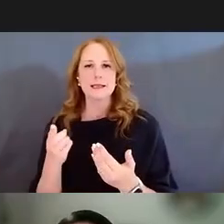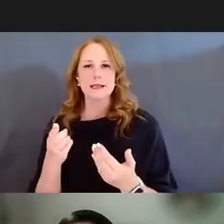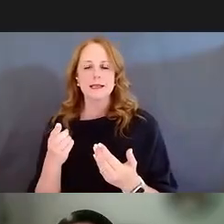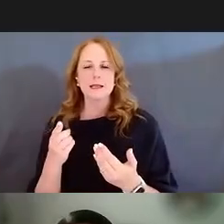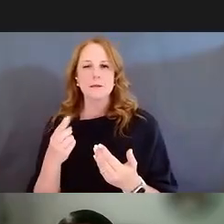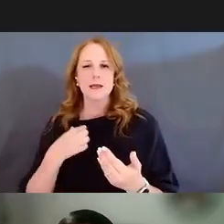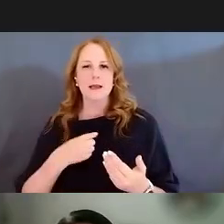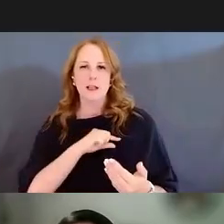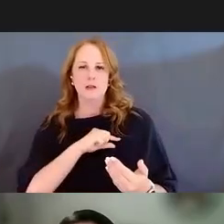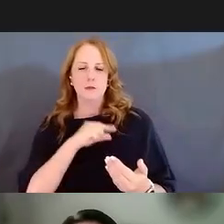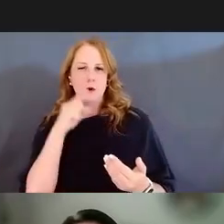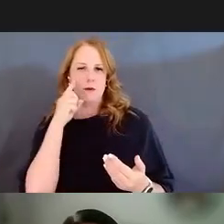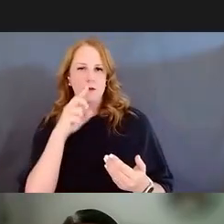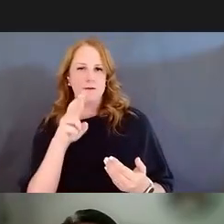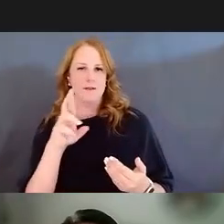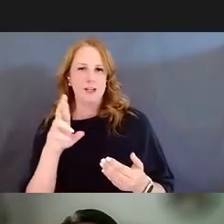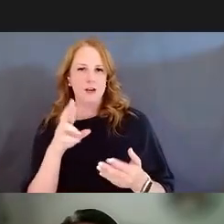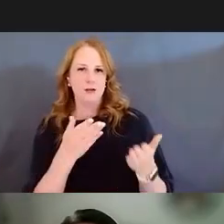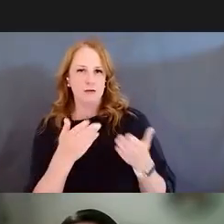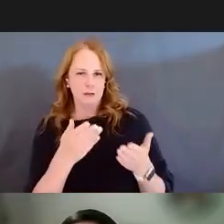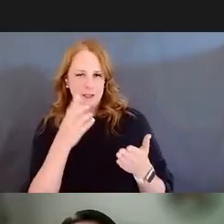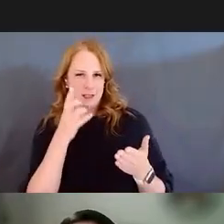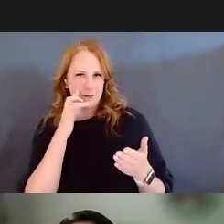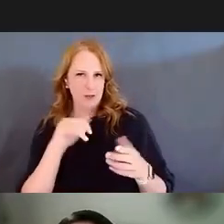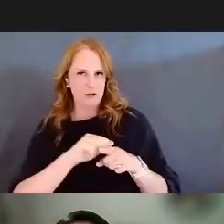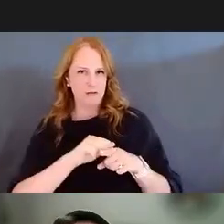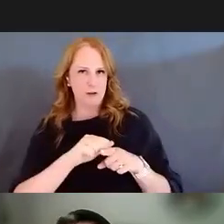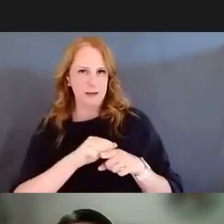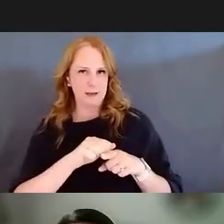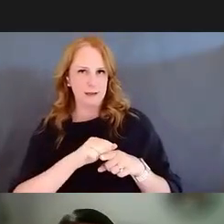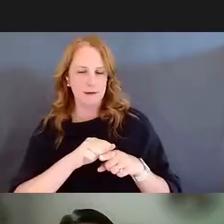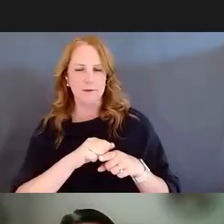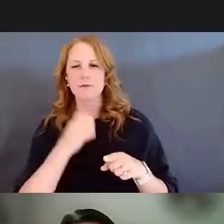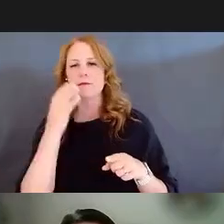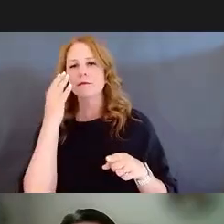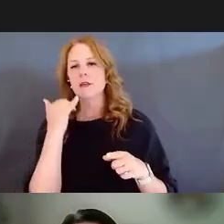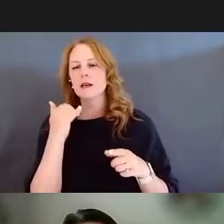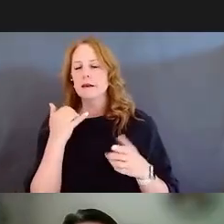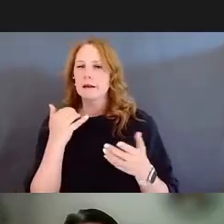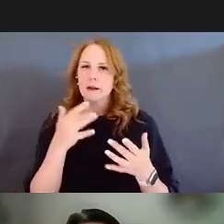for VR services for that upfront training uh because there was a concern that that might be